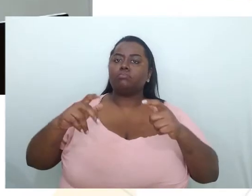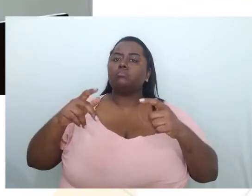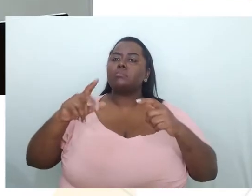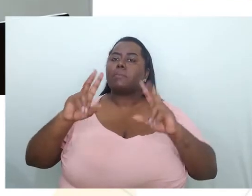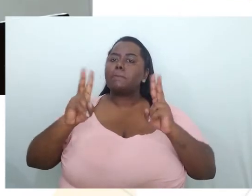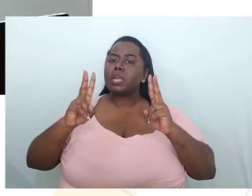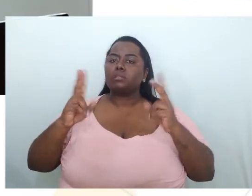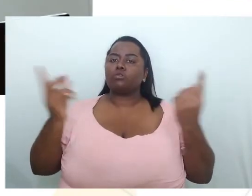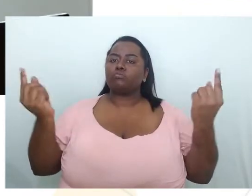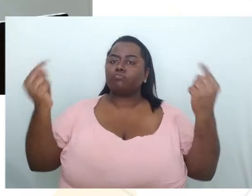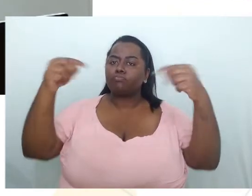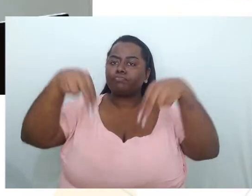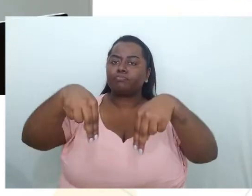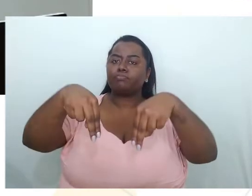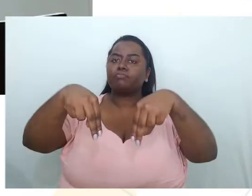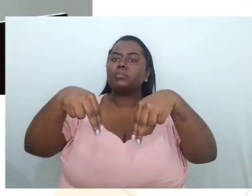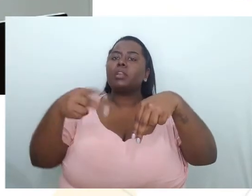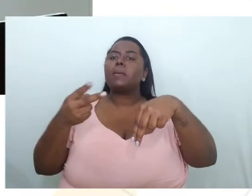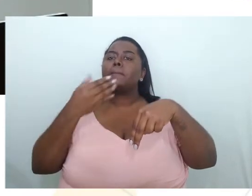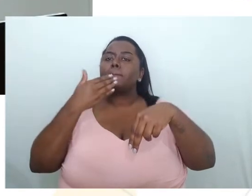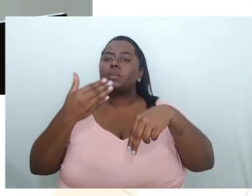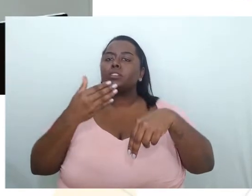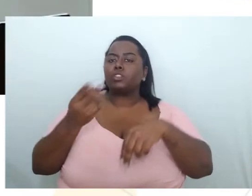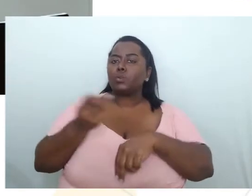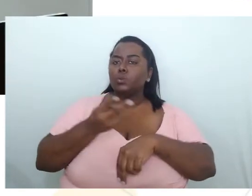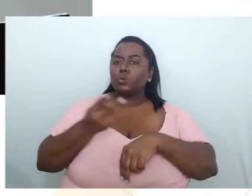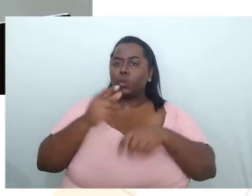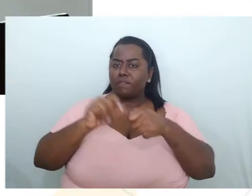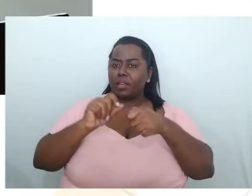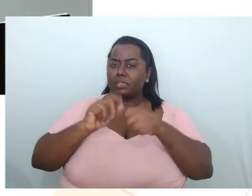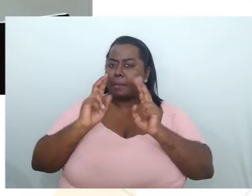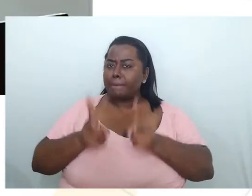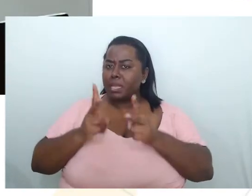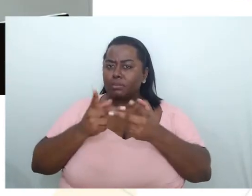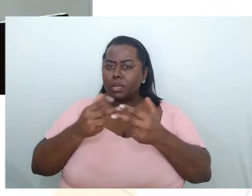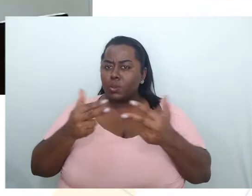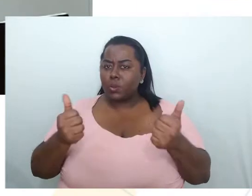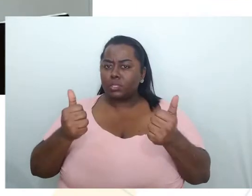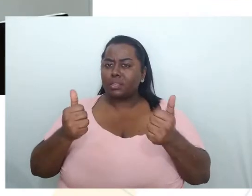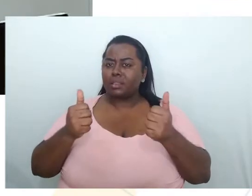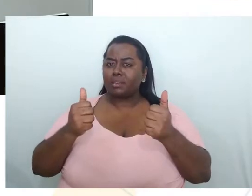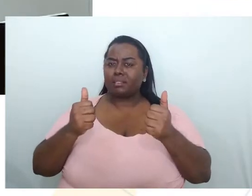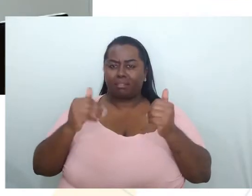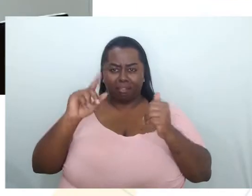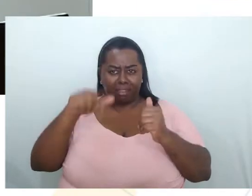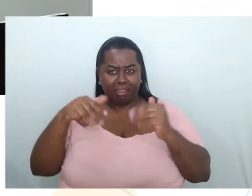things, so this is where equality of opportunity come, so this is